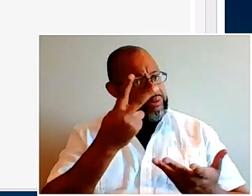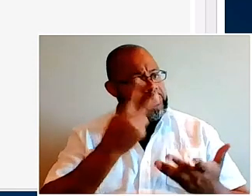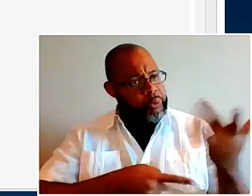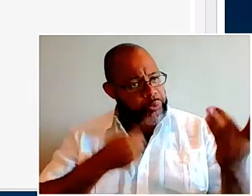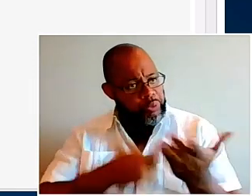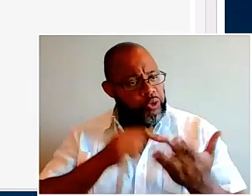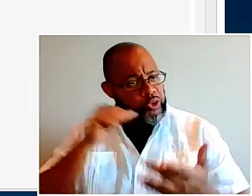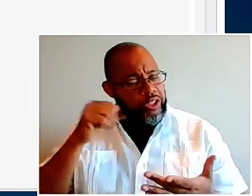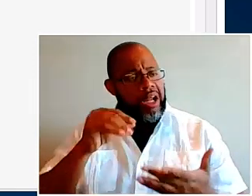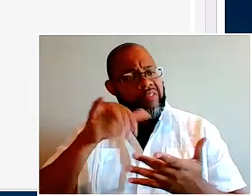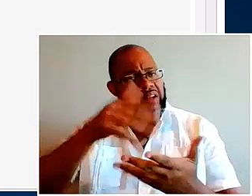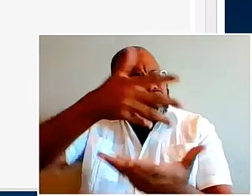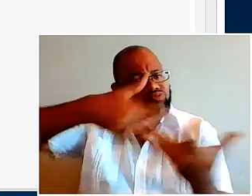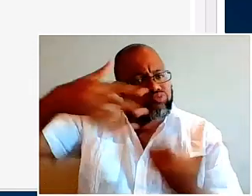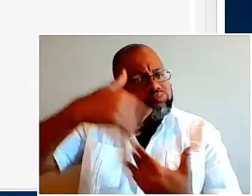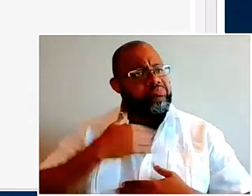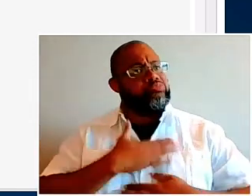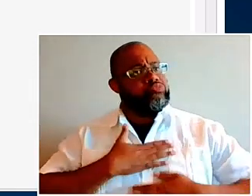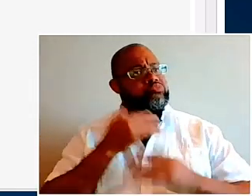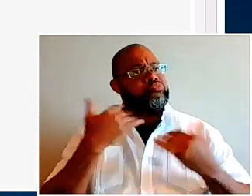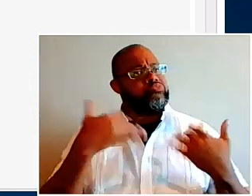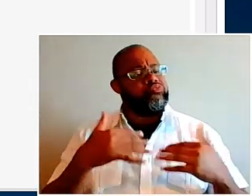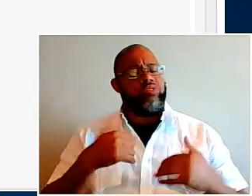interaction. I didn't mean to suggest that